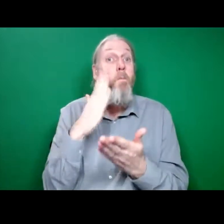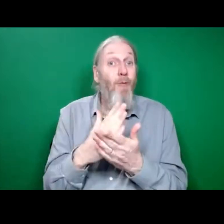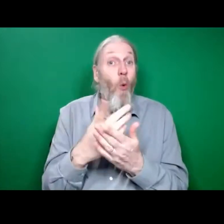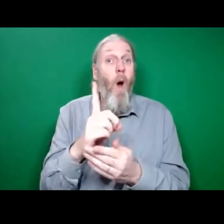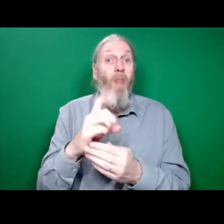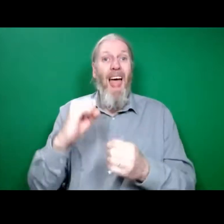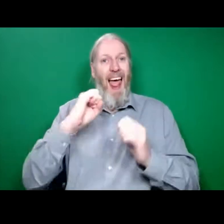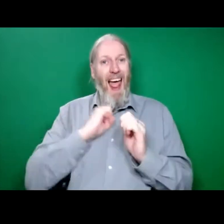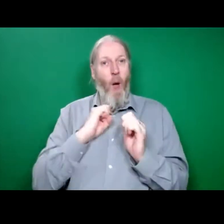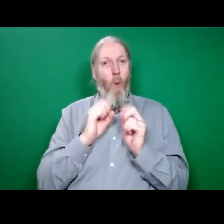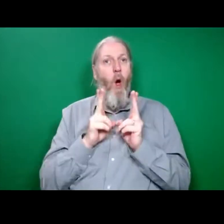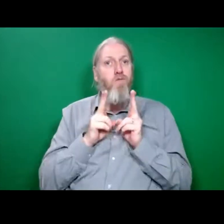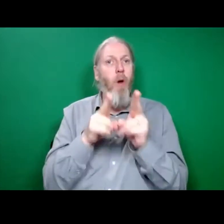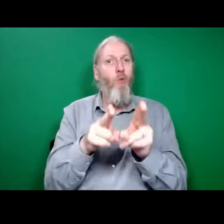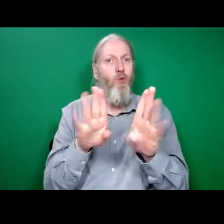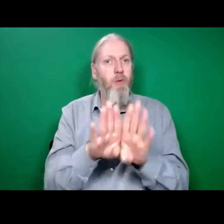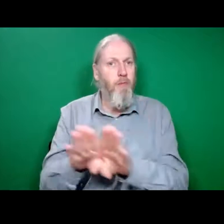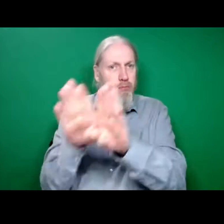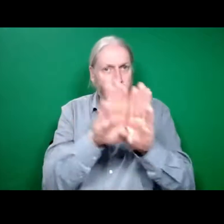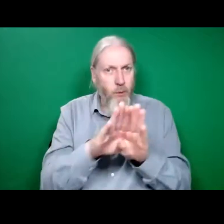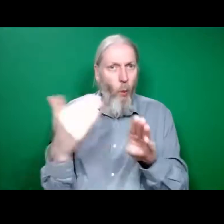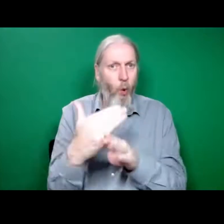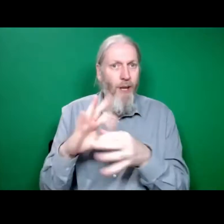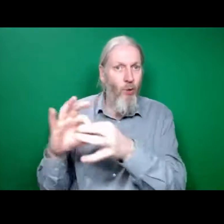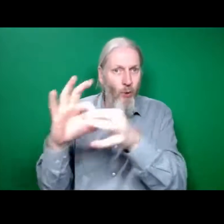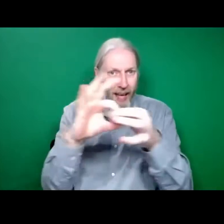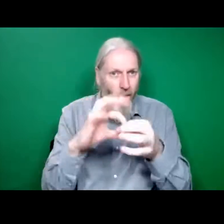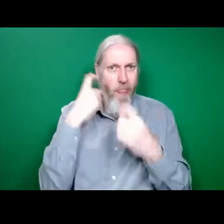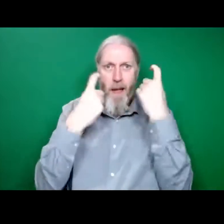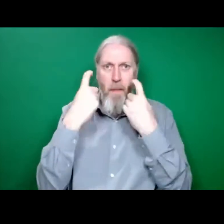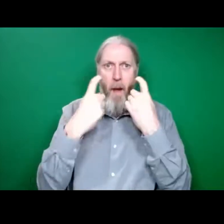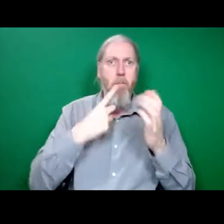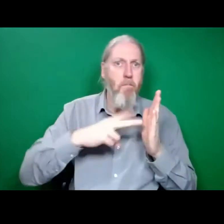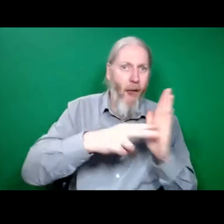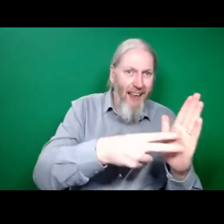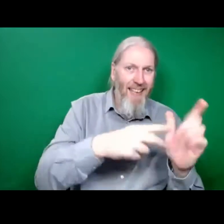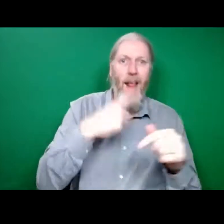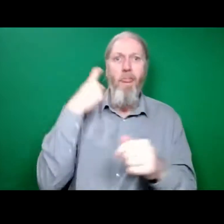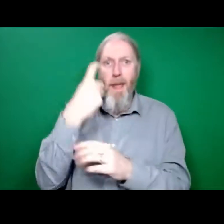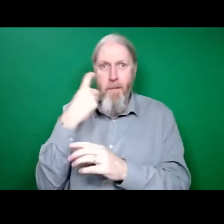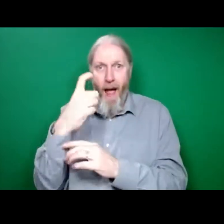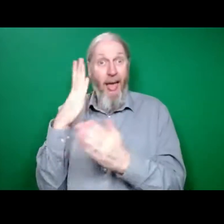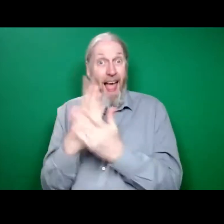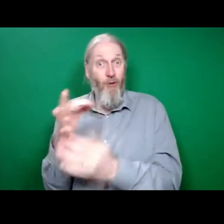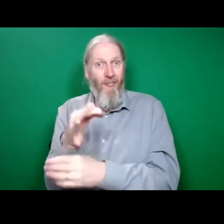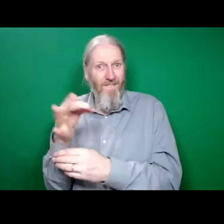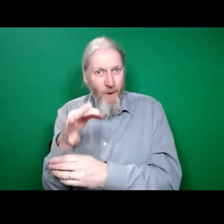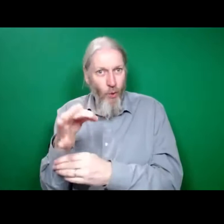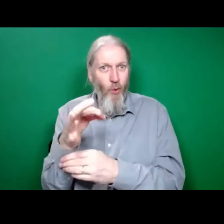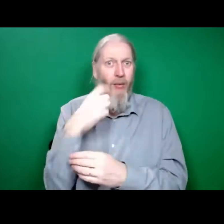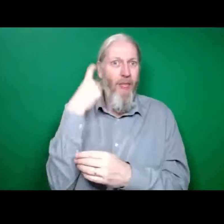So there is at the moment significant investment in